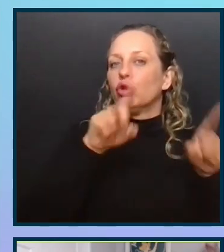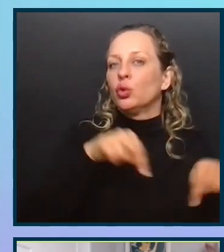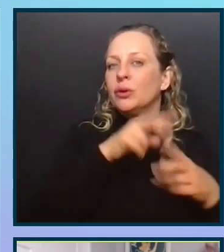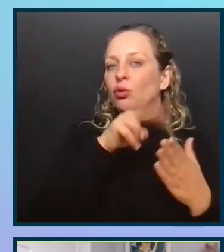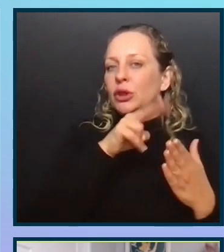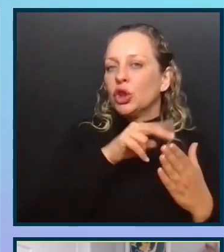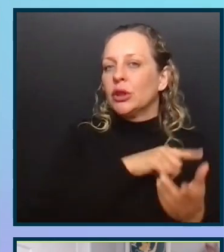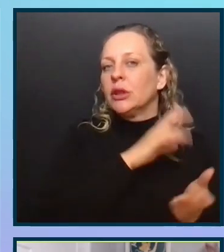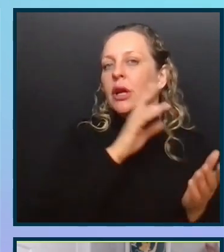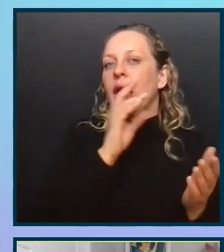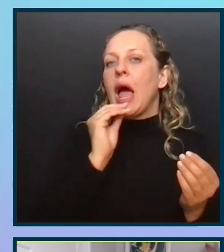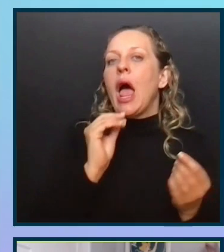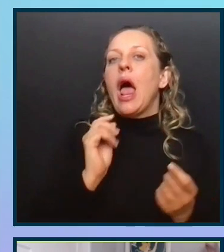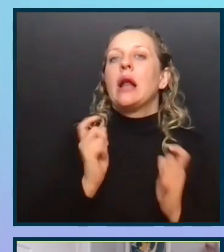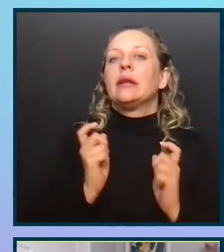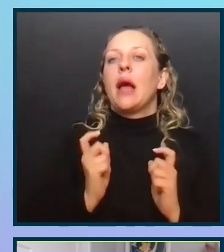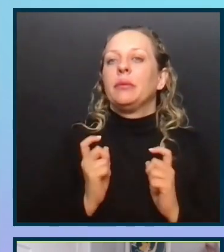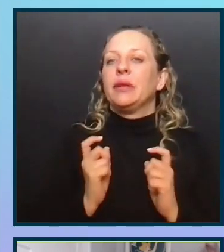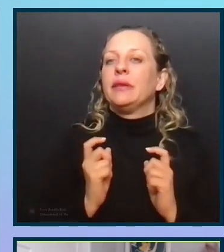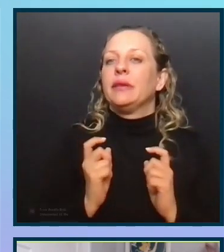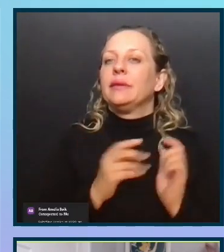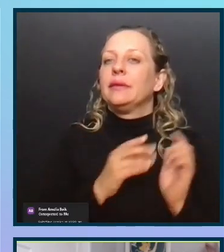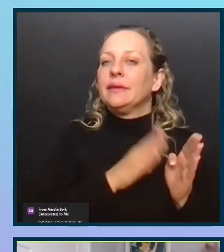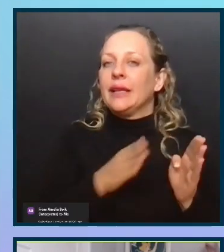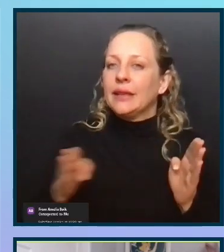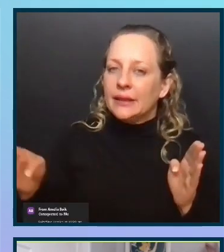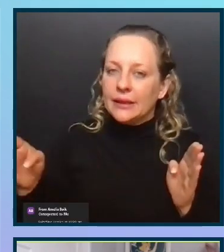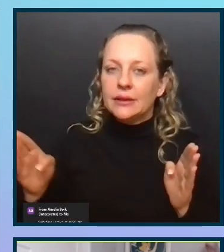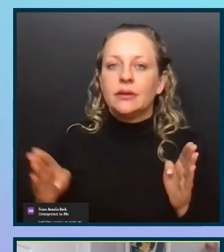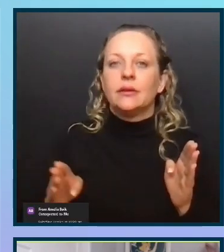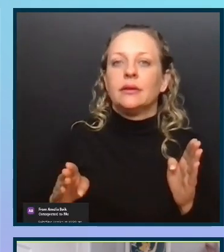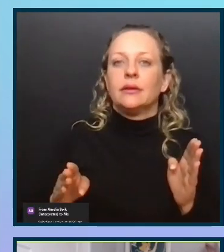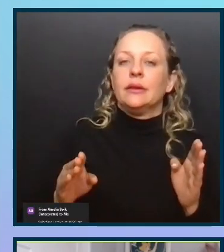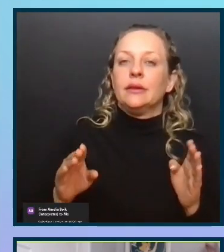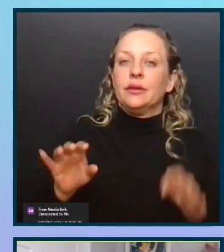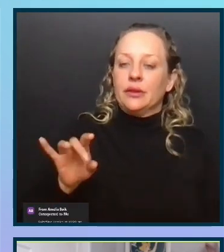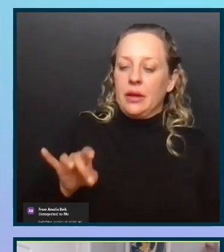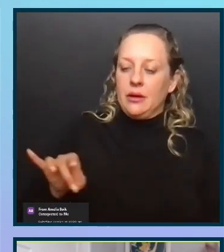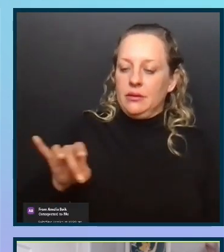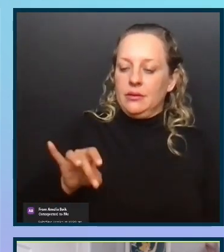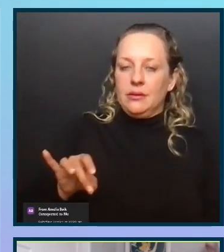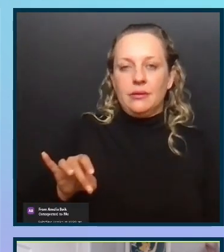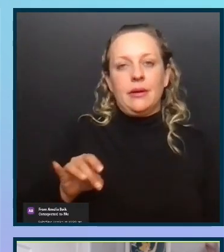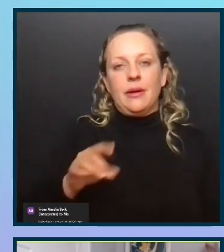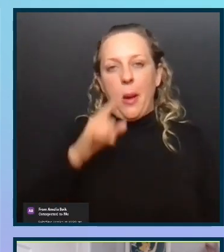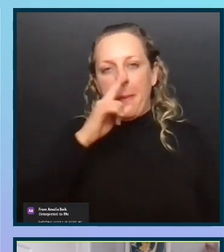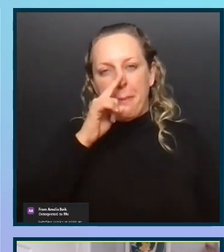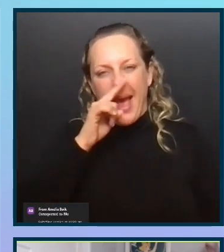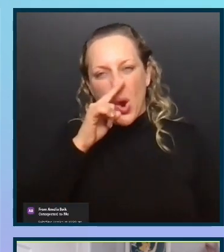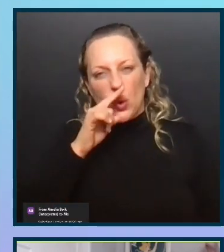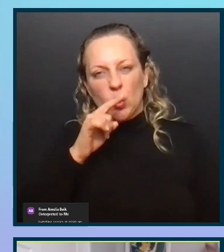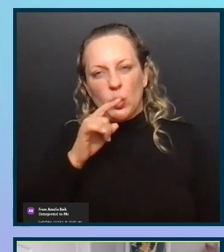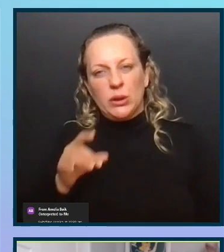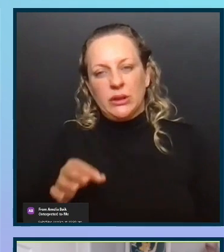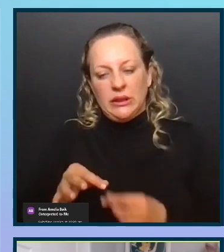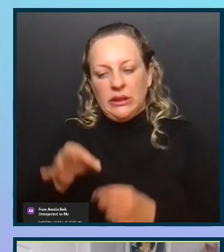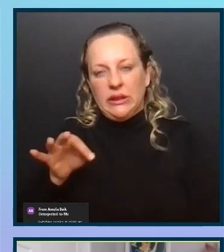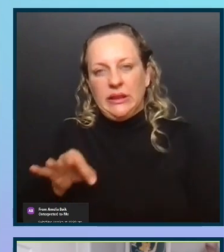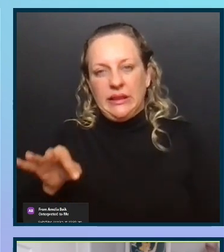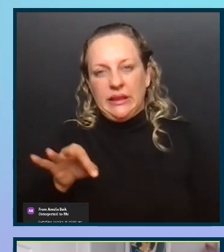And adaptive techniques, a mouth stick to interact with an iPad. I found them within three minutes of a Google search.